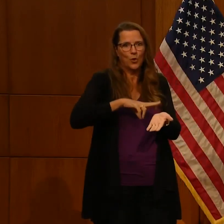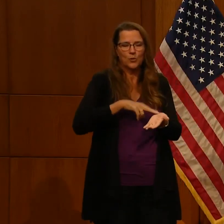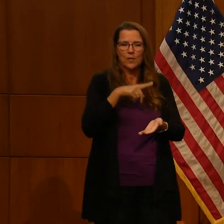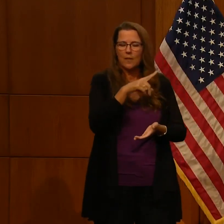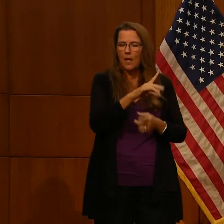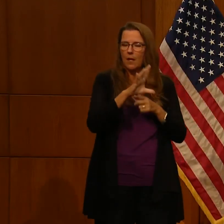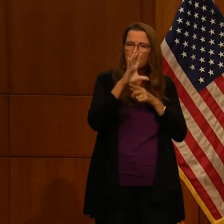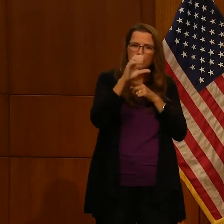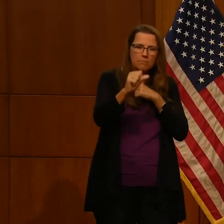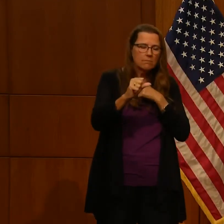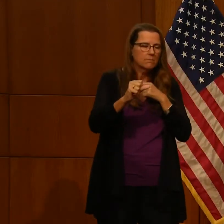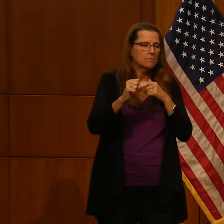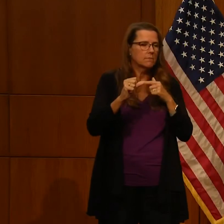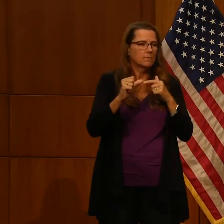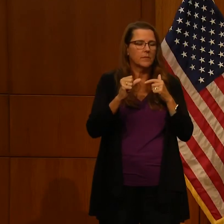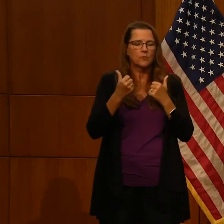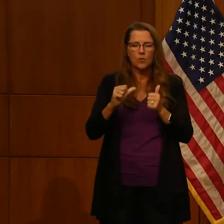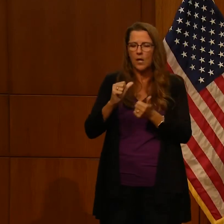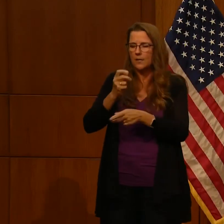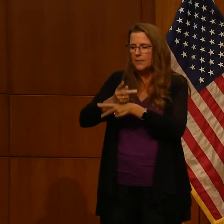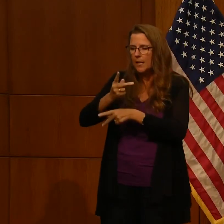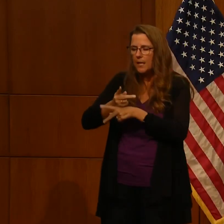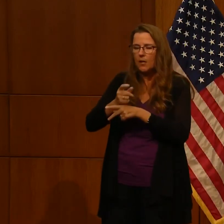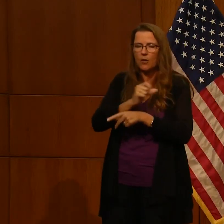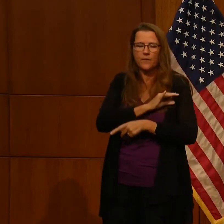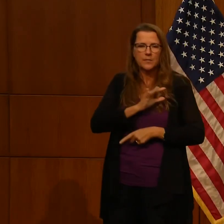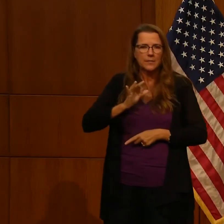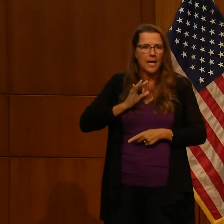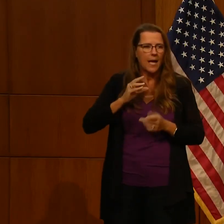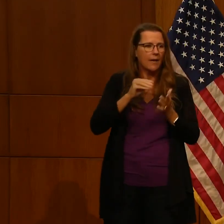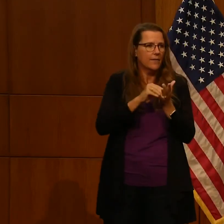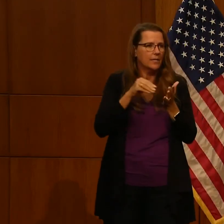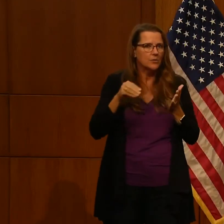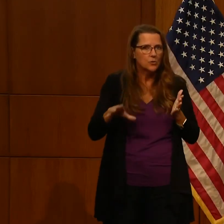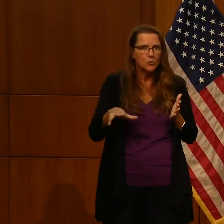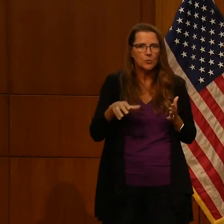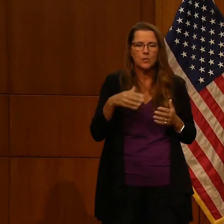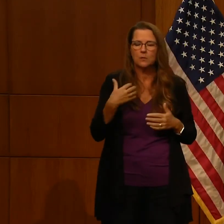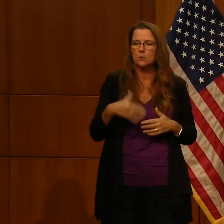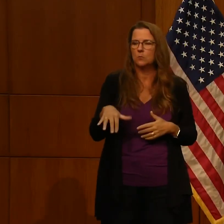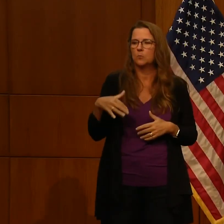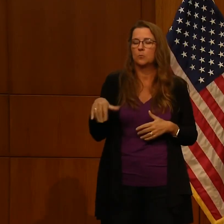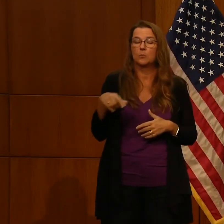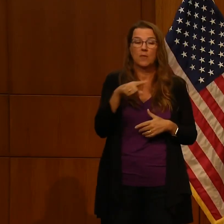SCHOOL NURSE BECAUSE THEY HAVE GONE ABOVE AND BEYOND THE CALL